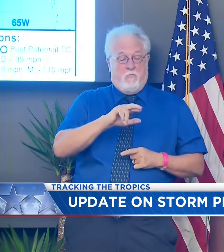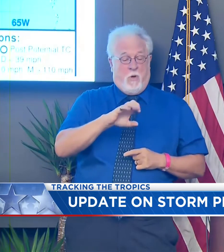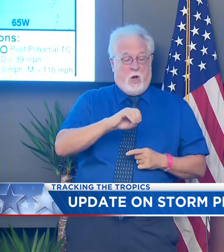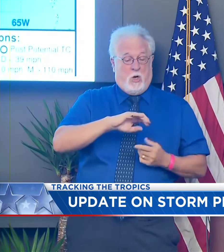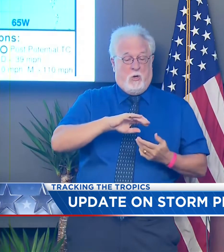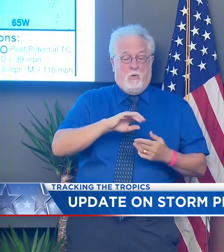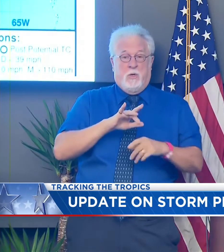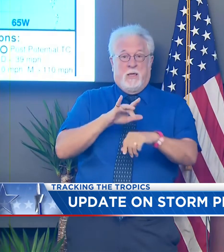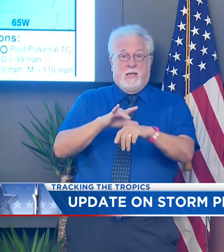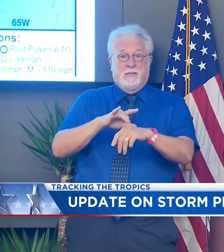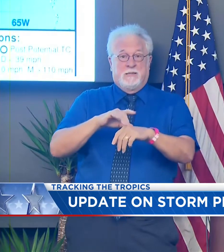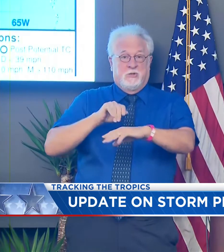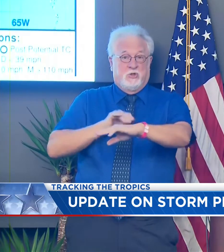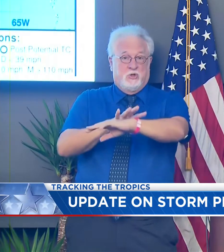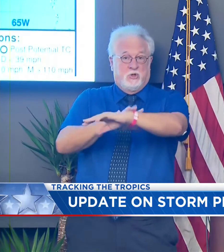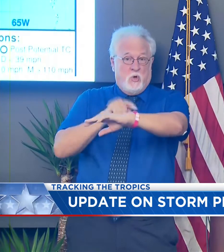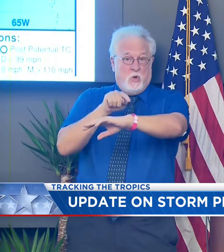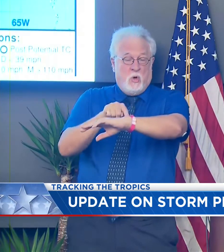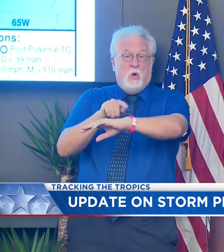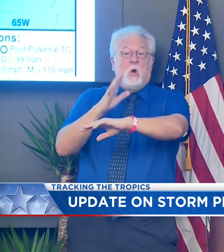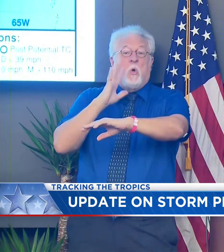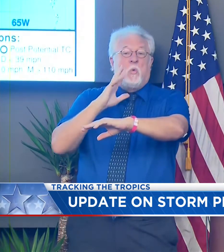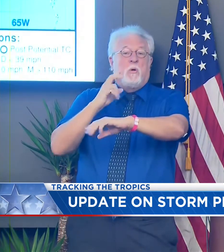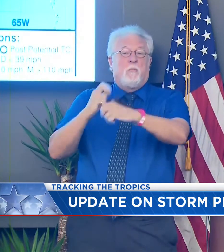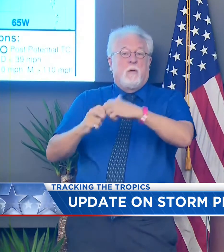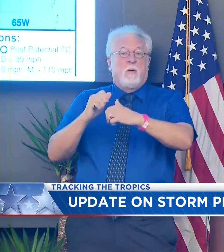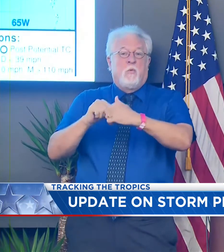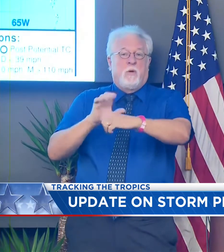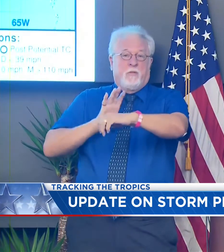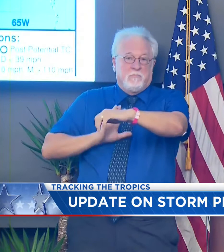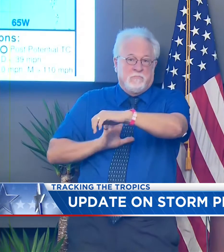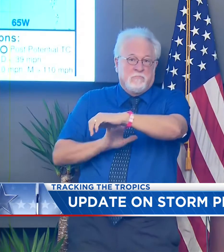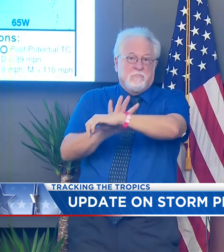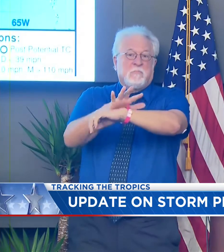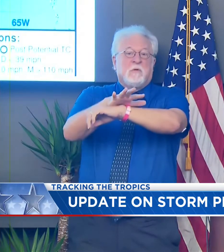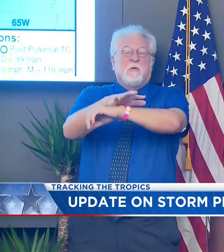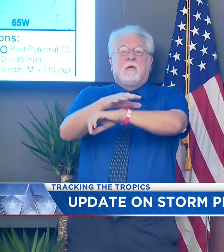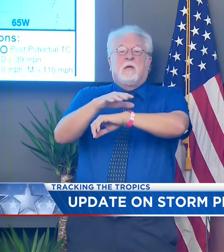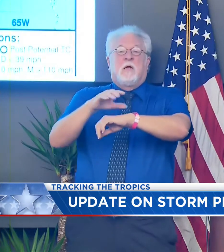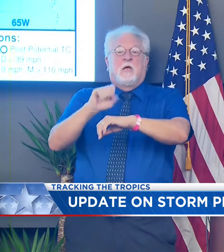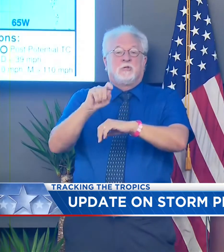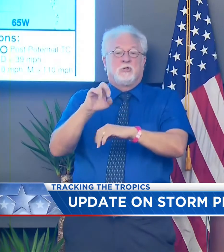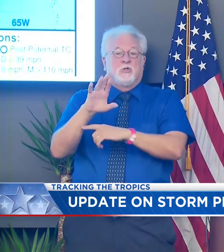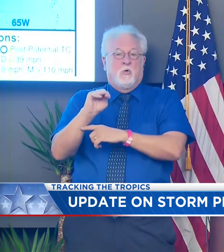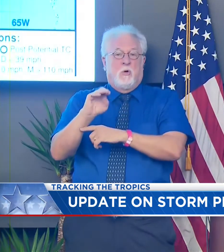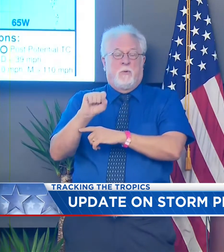WHO MAY BE TRYING TO TRAVEL THROUGH THIS STORM AS IT MAKES LANDFALL.